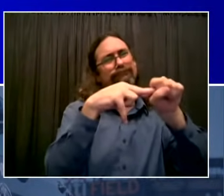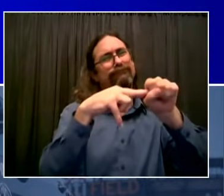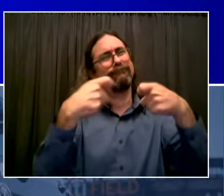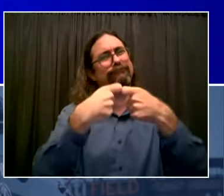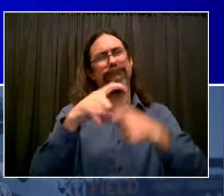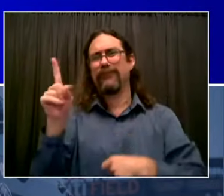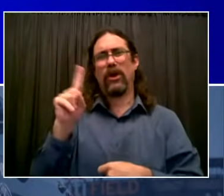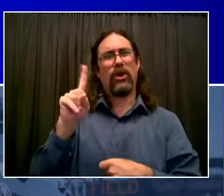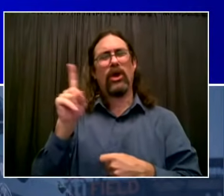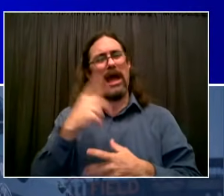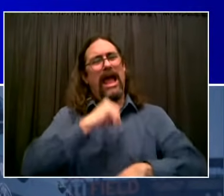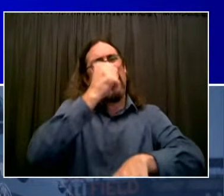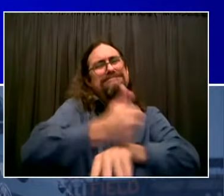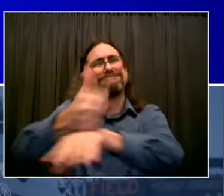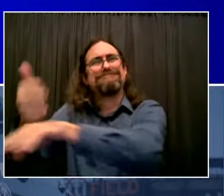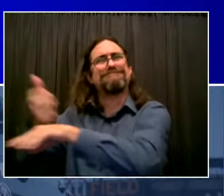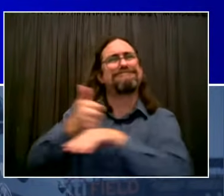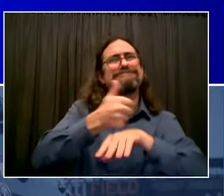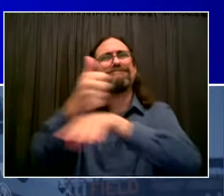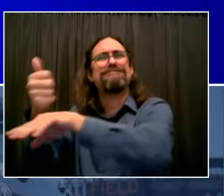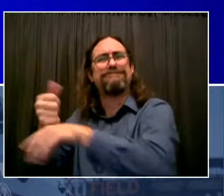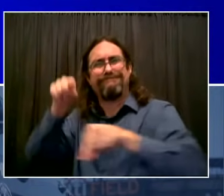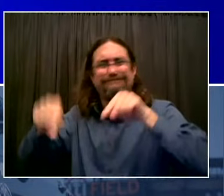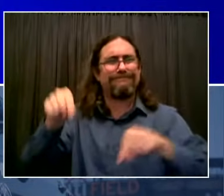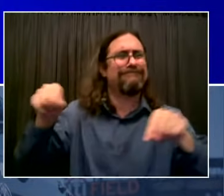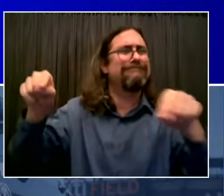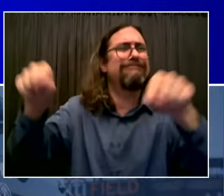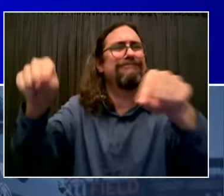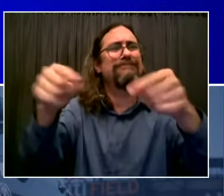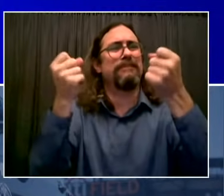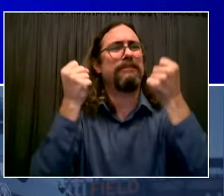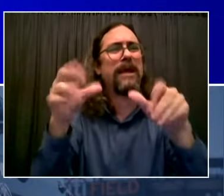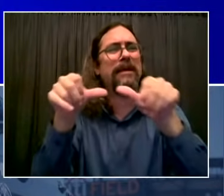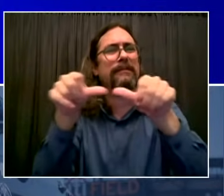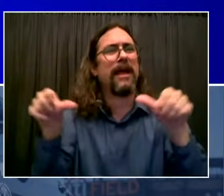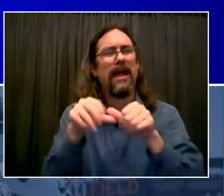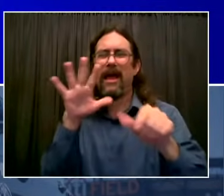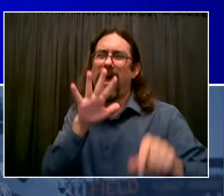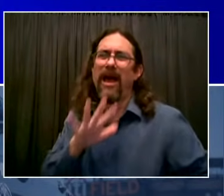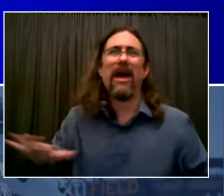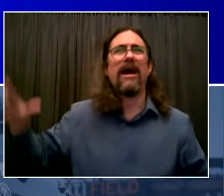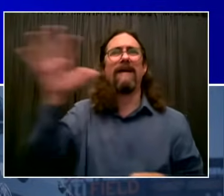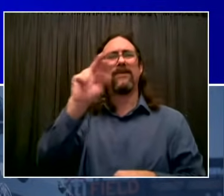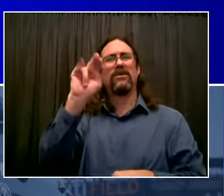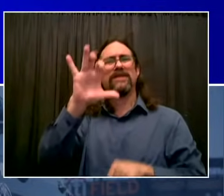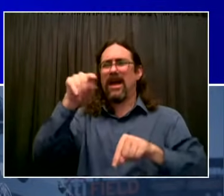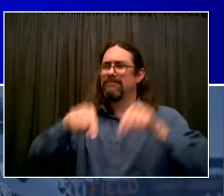IT ONLY WORKS IF THERE ARE CHARGES. NEW YORK CITY WILL SHOW WHAT IT WILL LOOK LIKE TO HAVE A BIG,